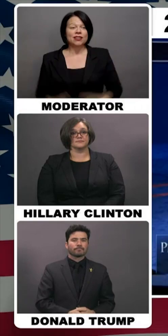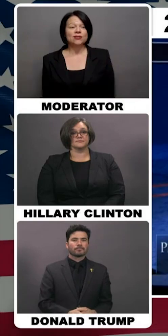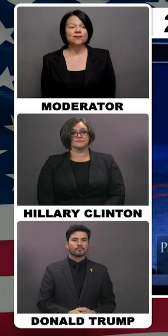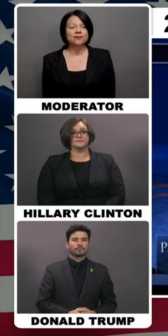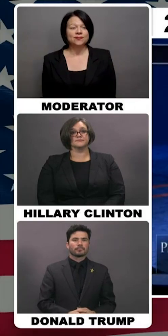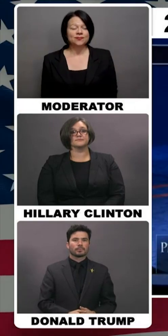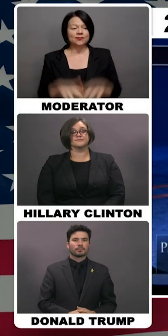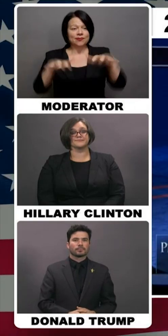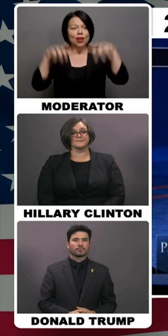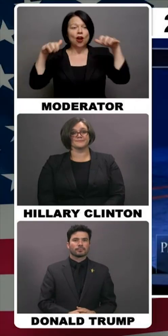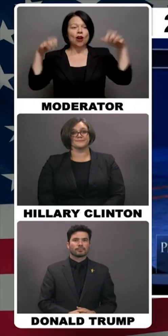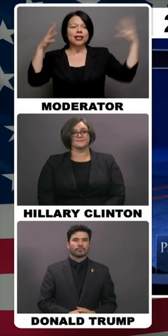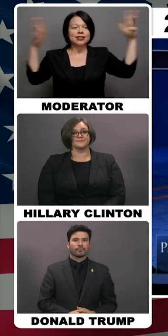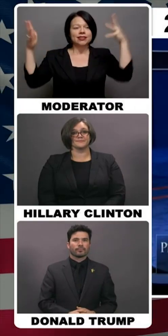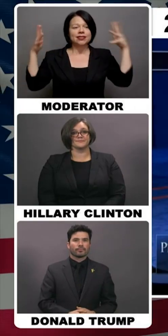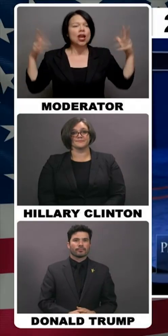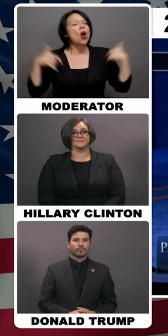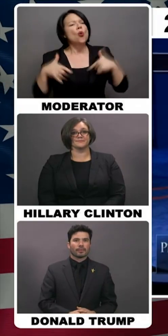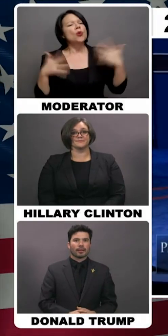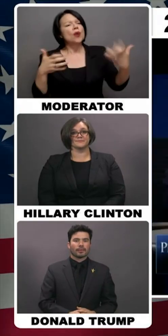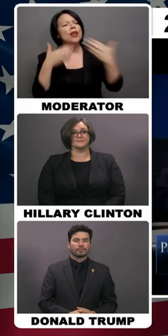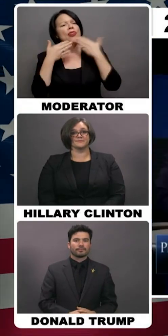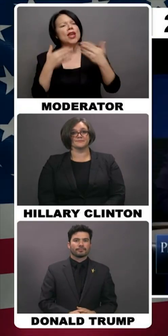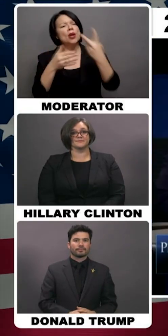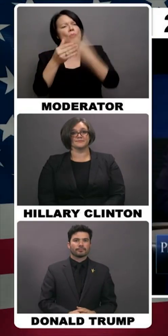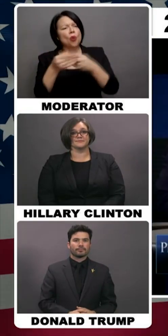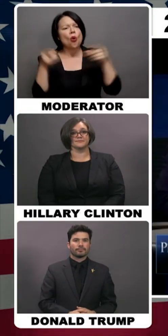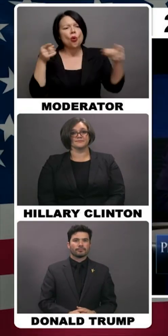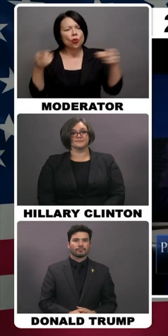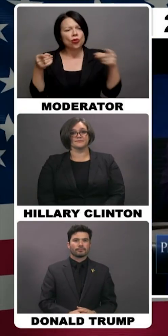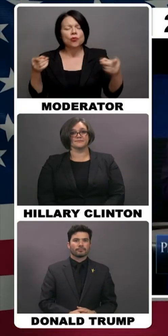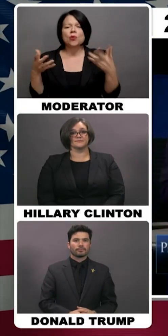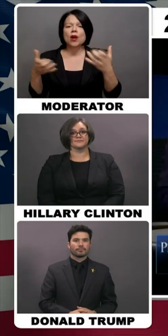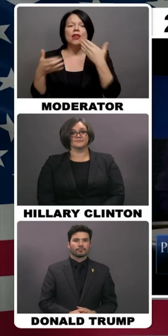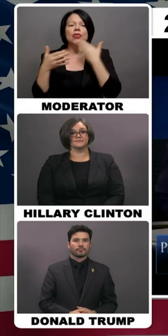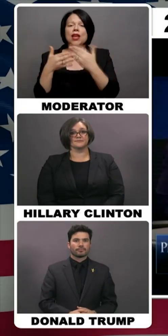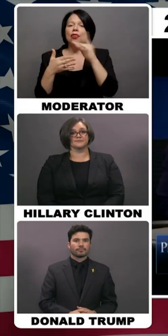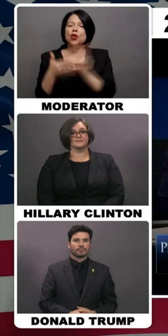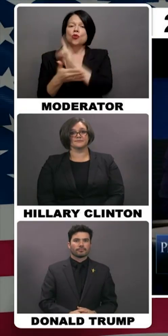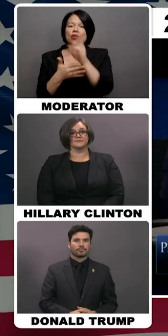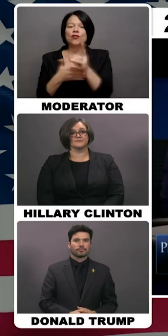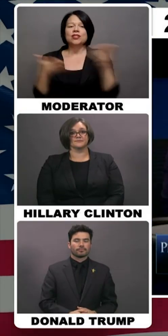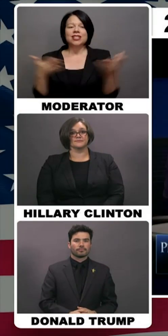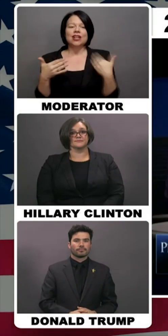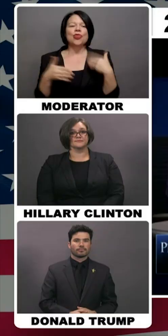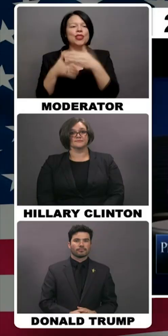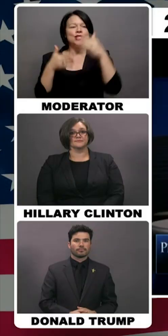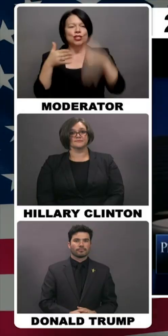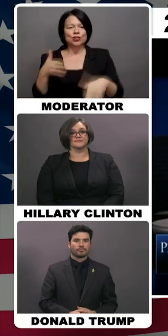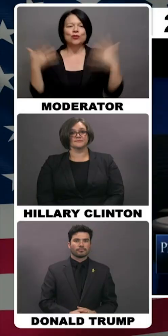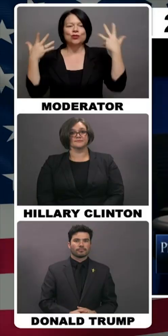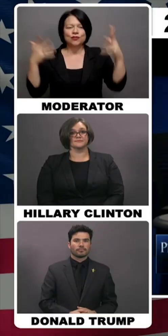Wanna thank both the, uh, the candidates. Wanna thank the, uh, the university here? This concludes the town hall meeting. Our thanks to the candidates, the commission,